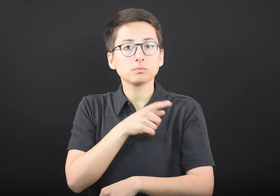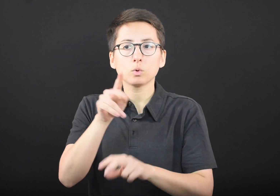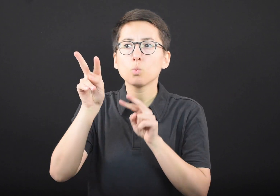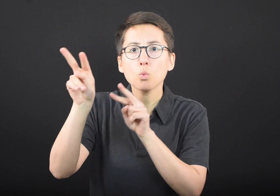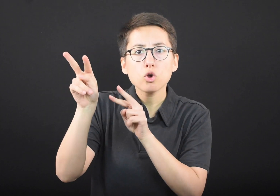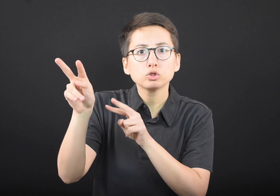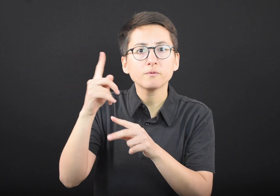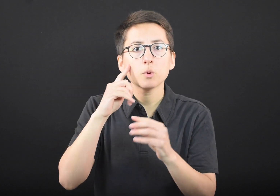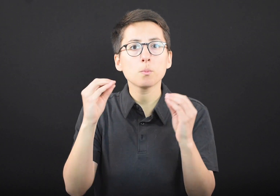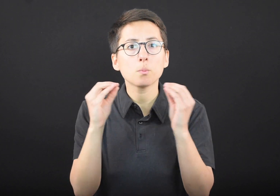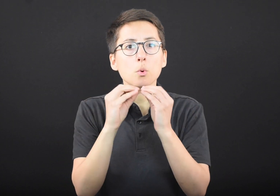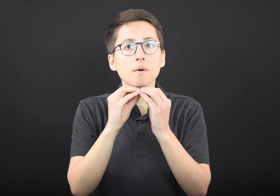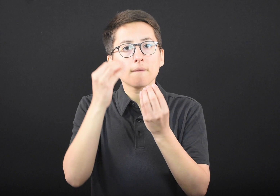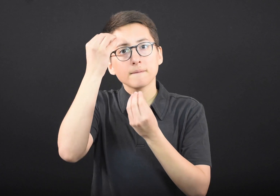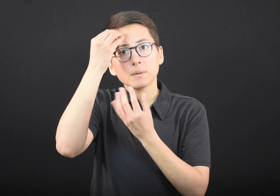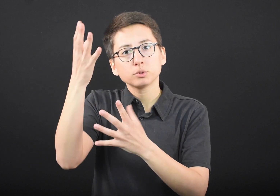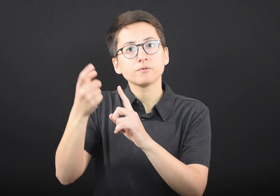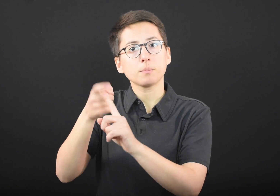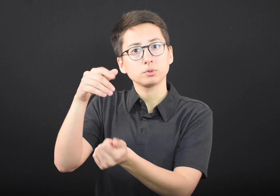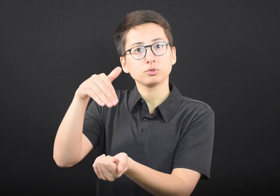Watch for further communications from your provider,